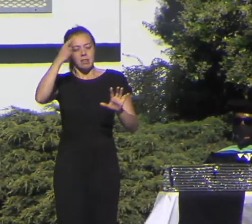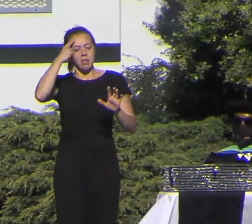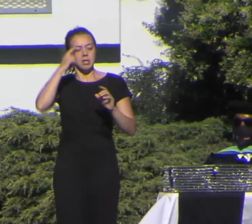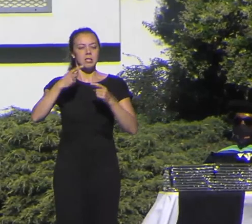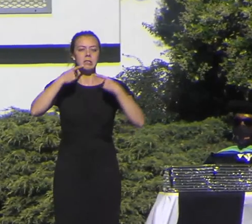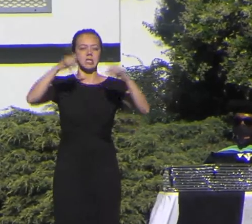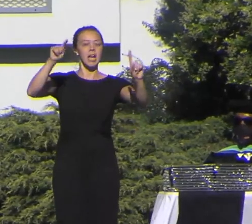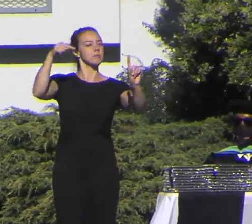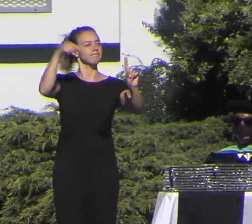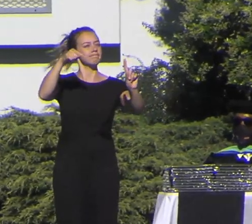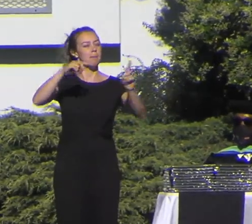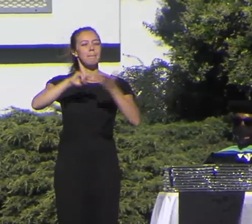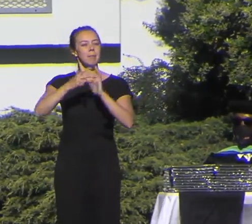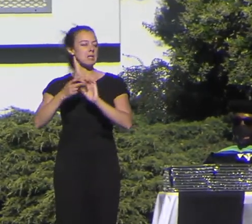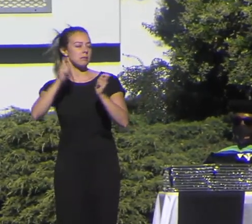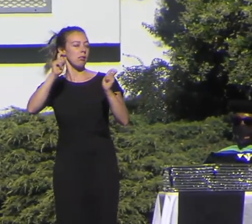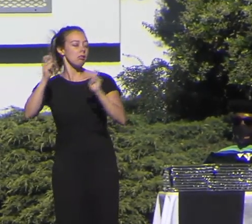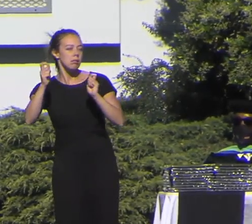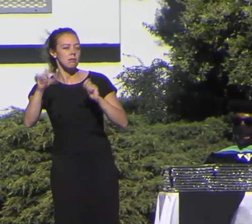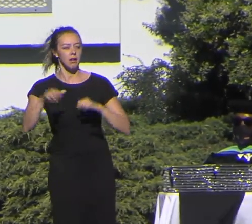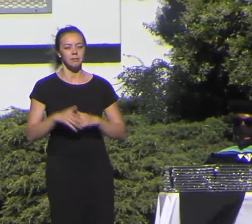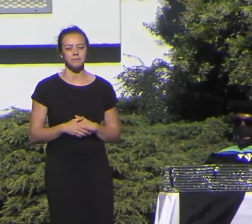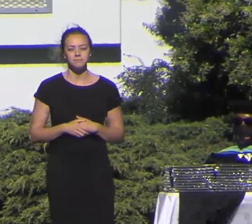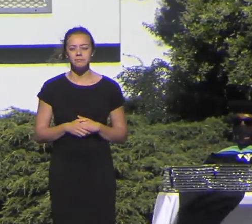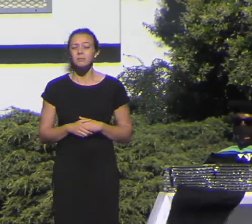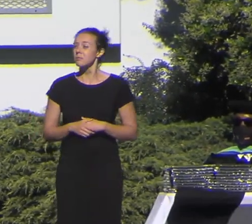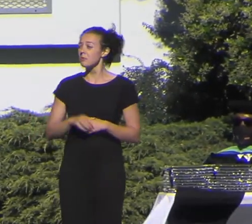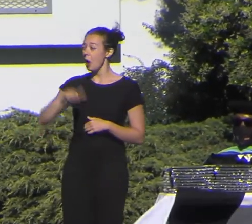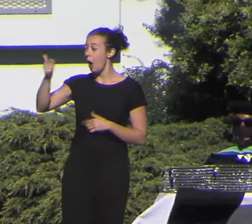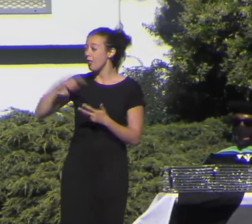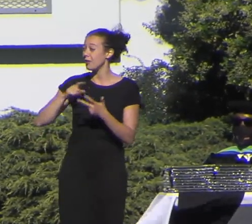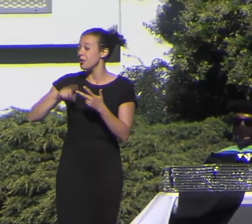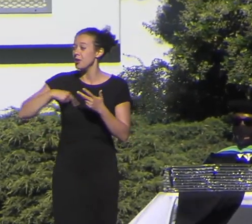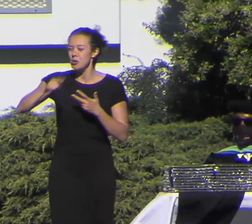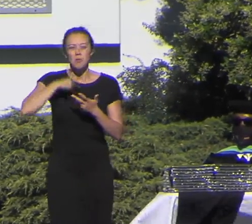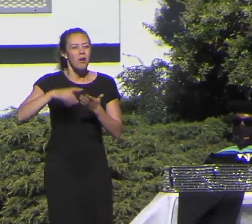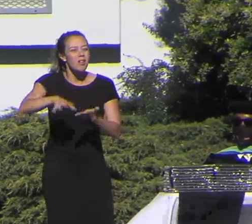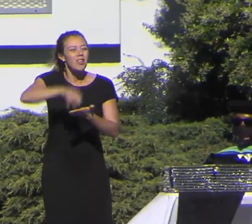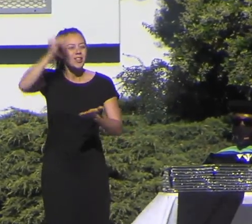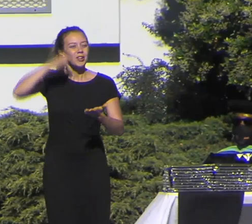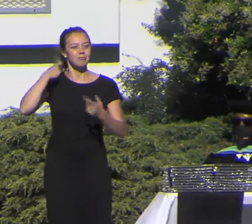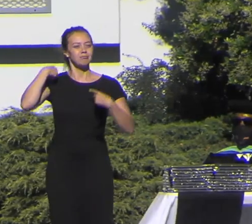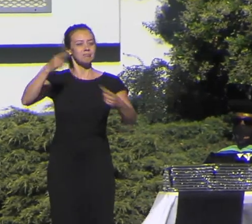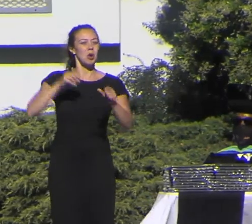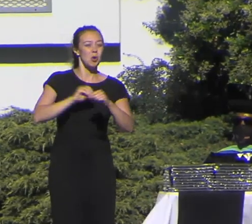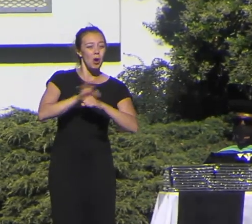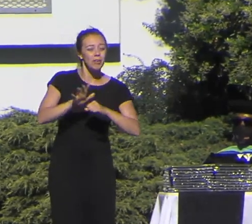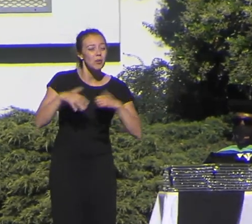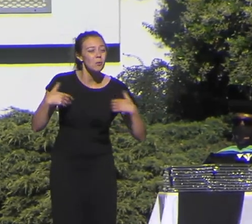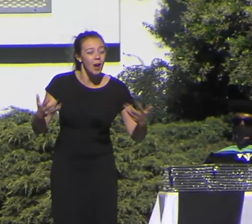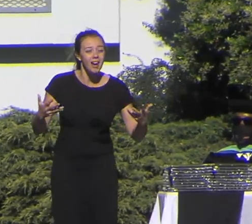The final thing that I've seen grow in you during the quarantine is perseverance. For every single one of you there was a moment